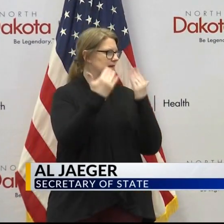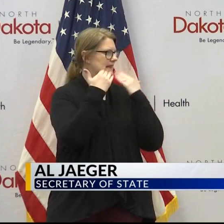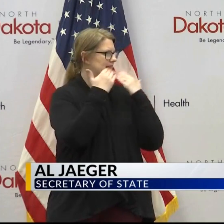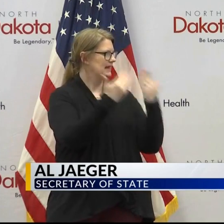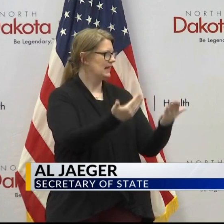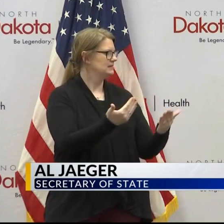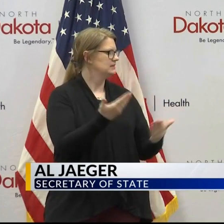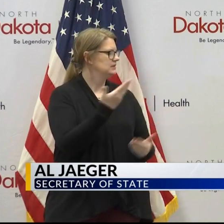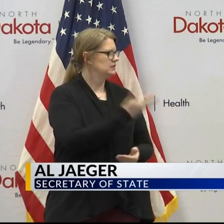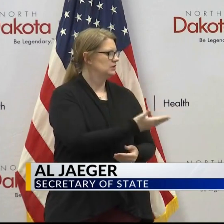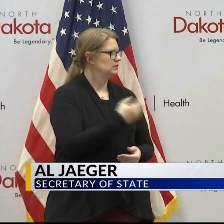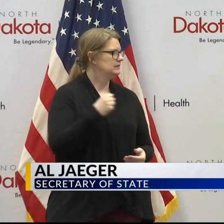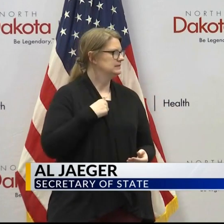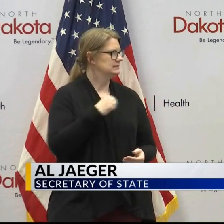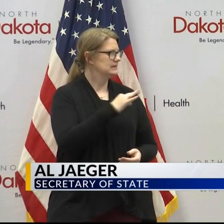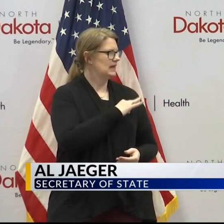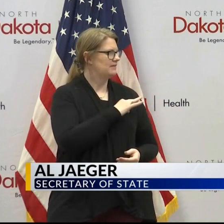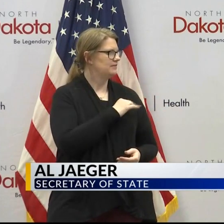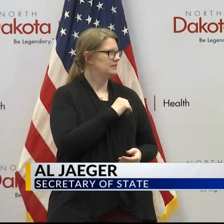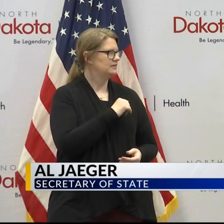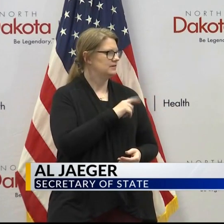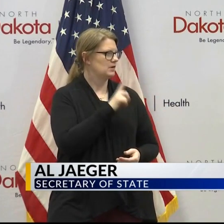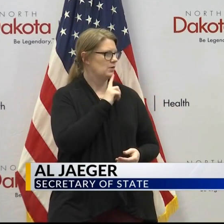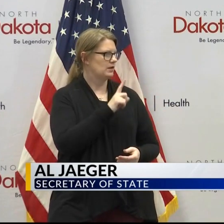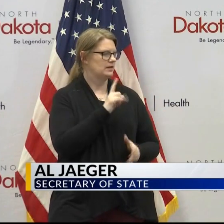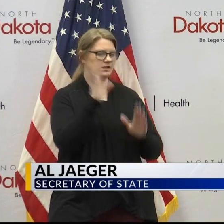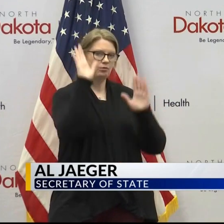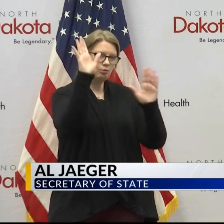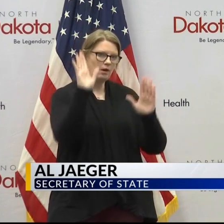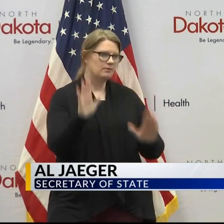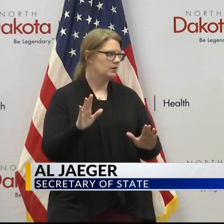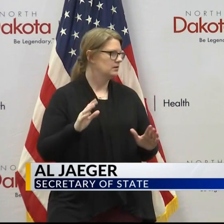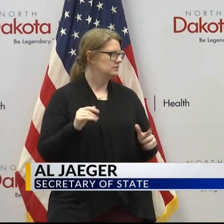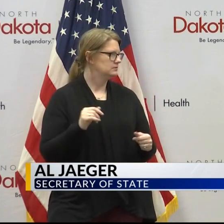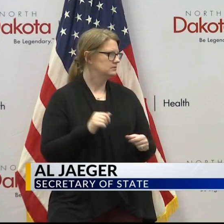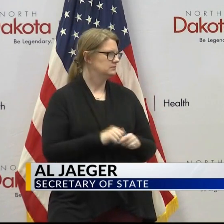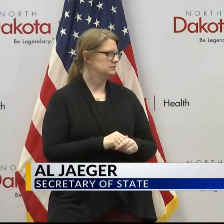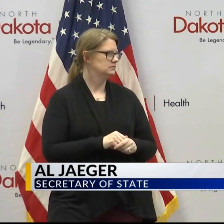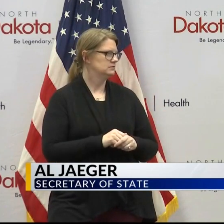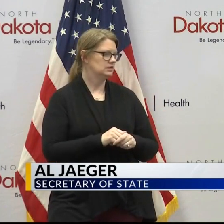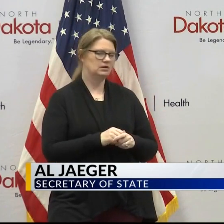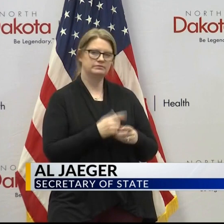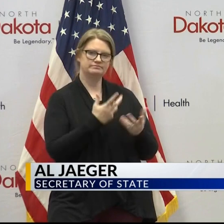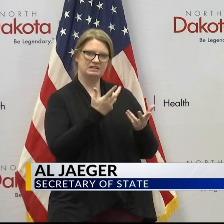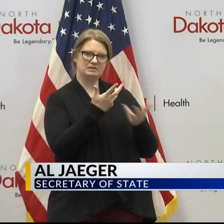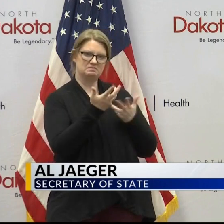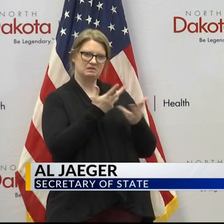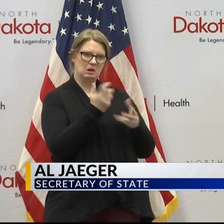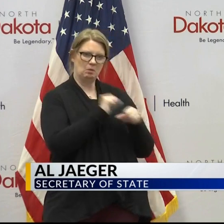HAVE YOU KEEP GOING DURING THIS PANDEMIC. THANK YOU, GOVERNOR. I ALSO WANT TO ECHO MY THANKS